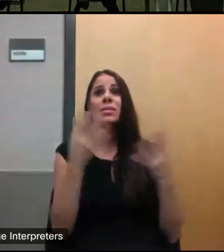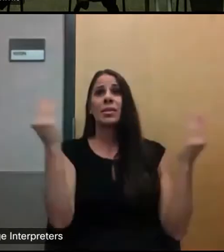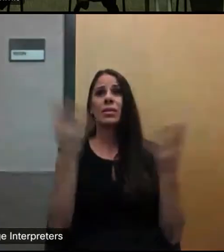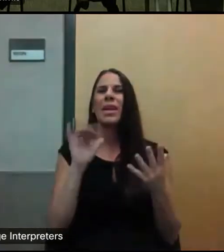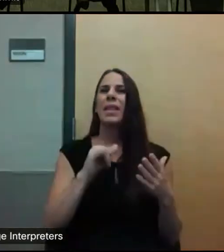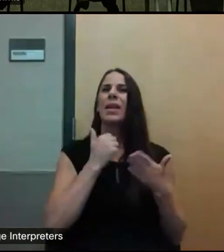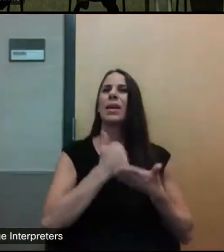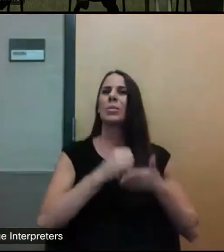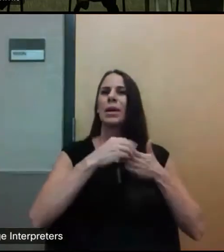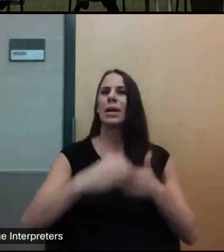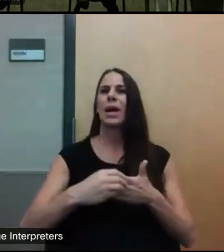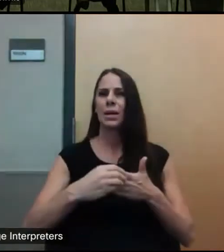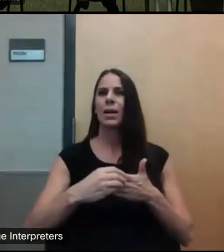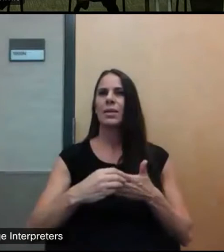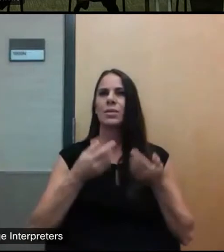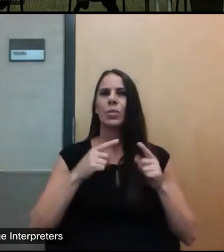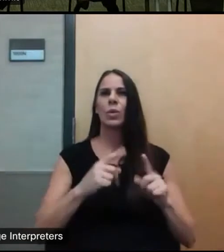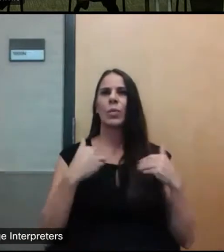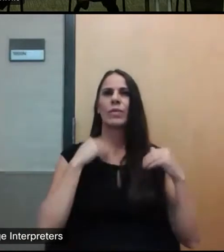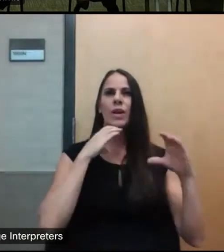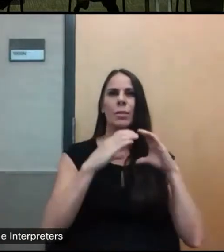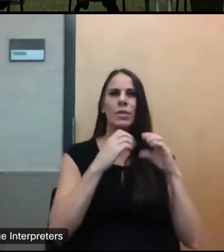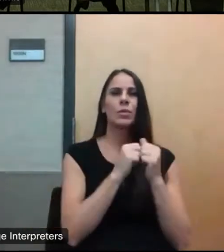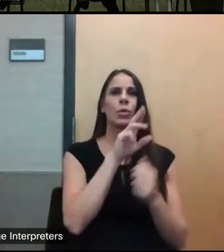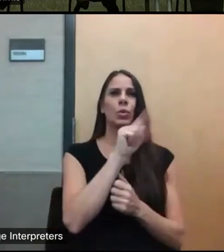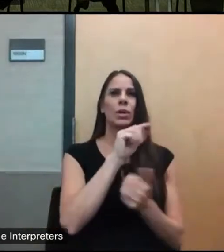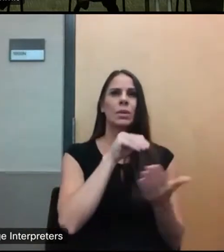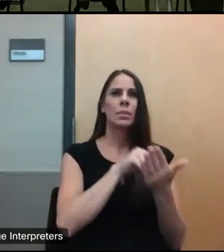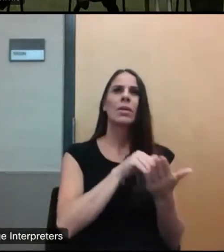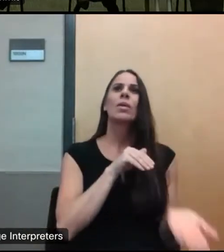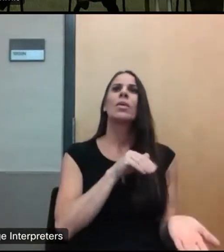having with the Texas Medical Center and health and others of okay. Hey, we don't have the